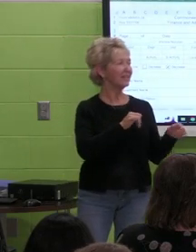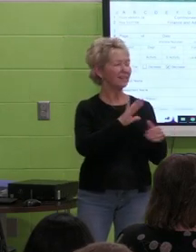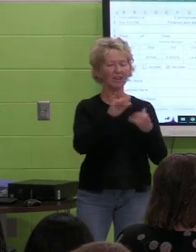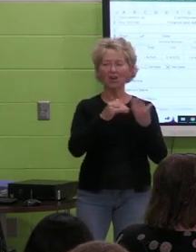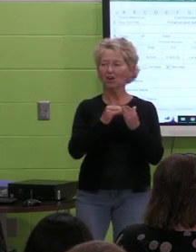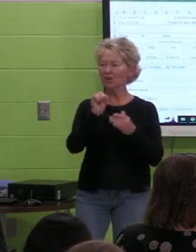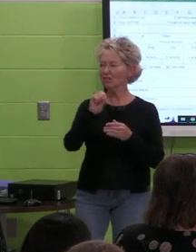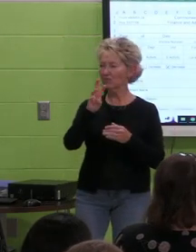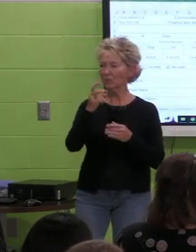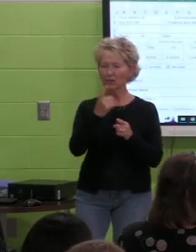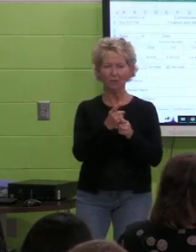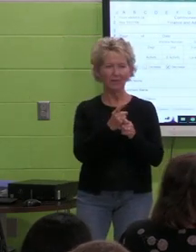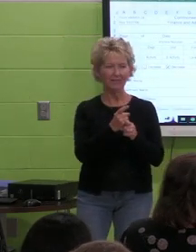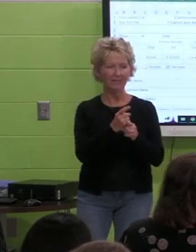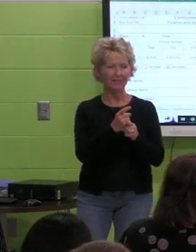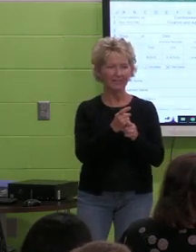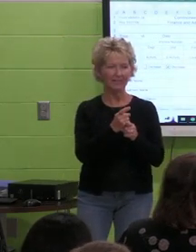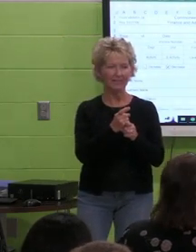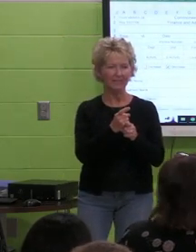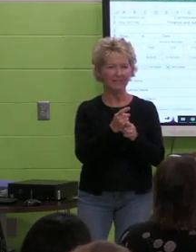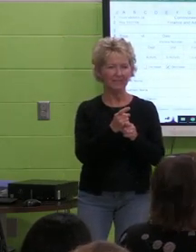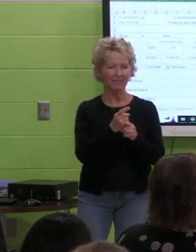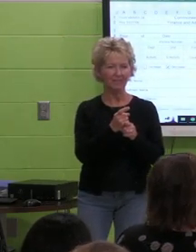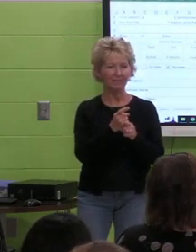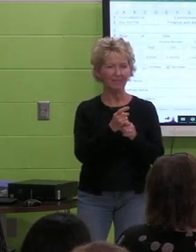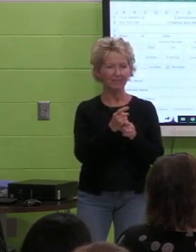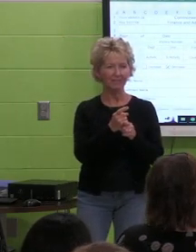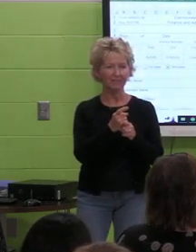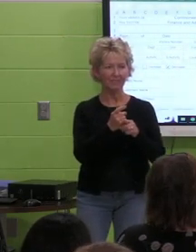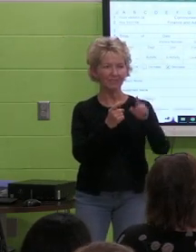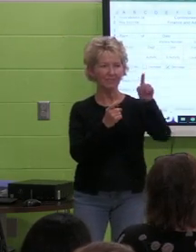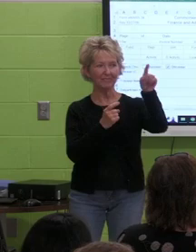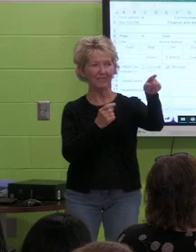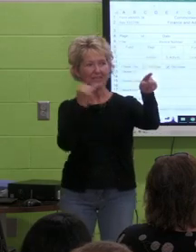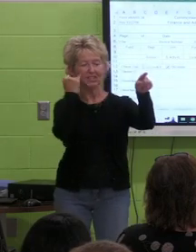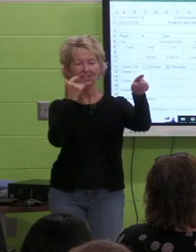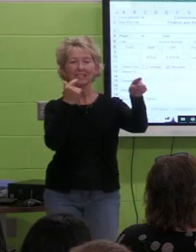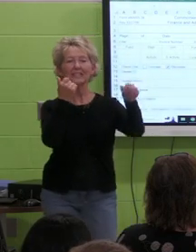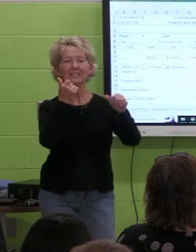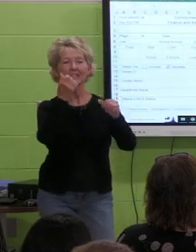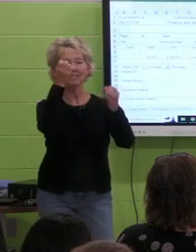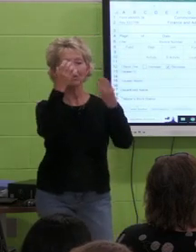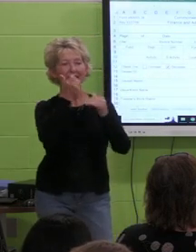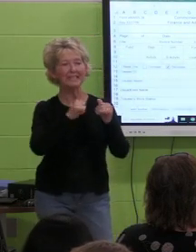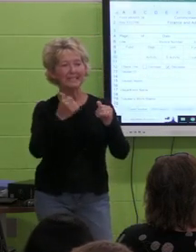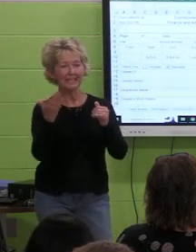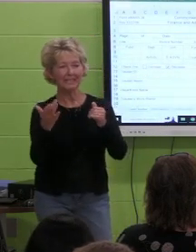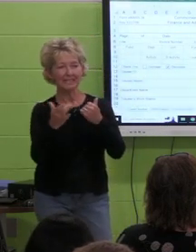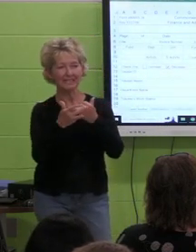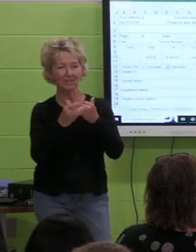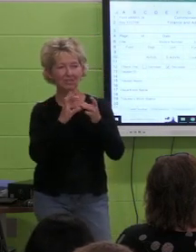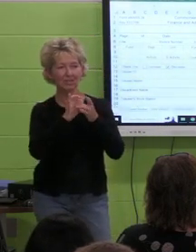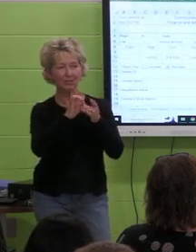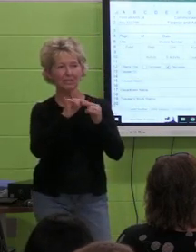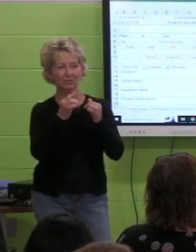all software technology stuff we were told any any technology purchase but it's uh any purchase